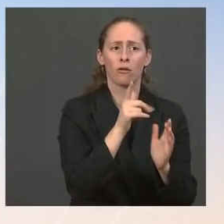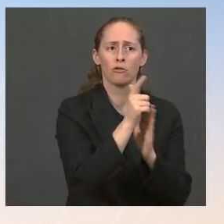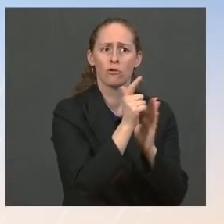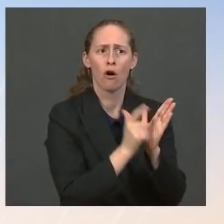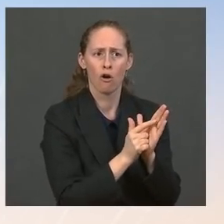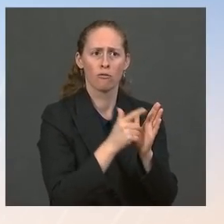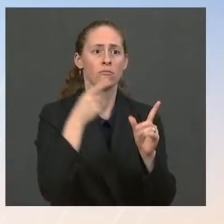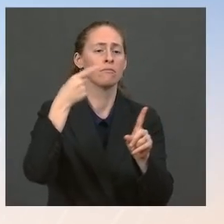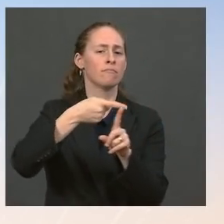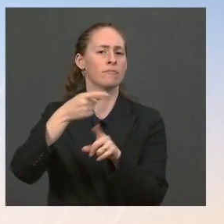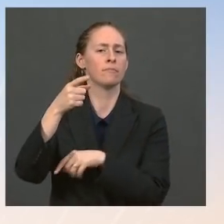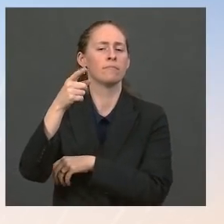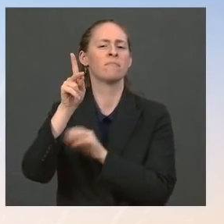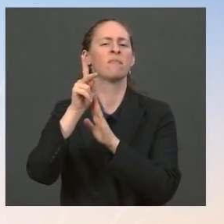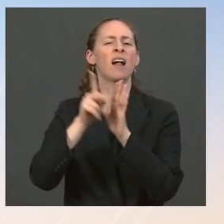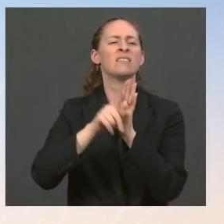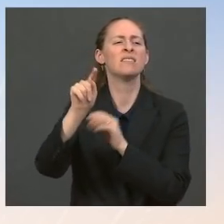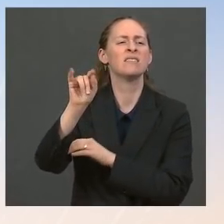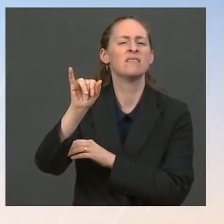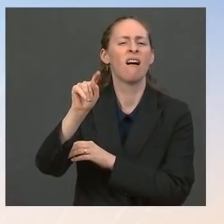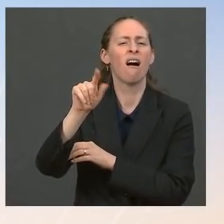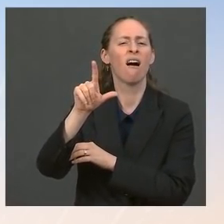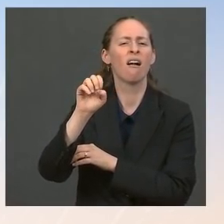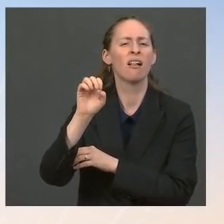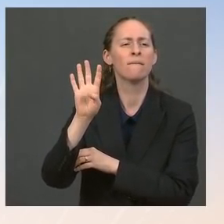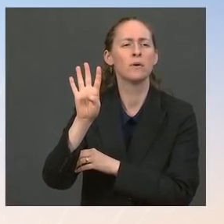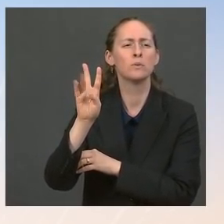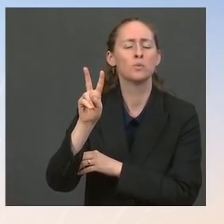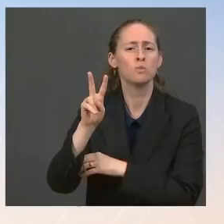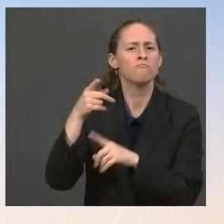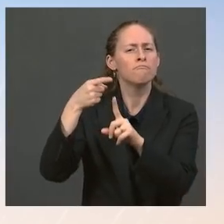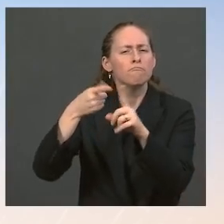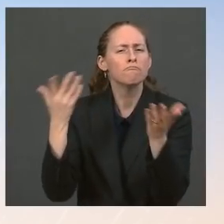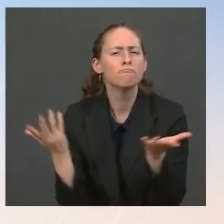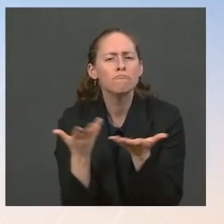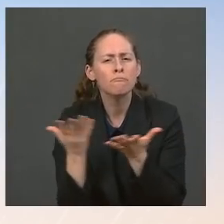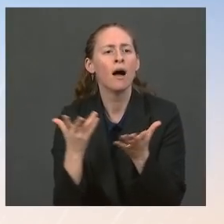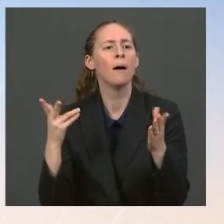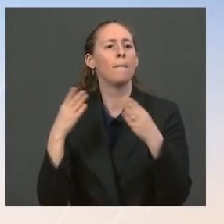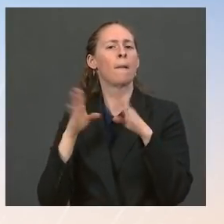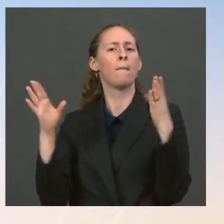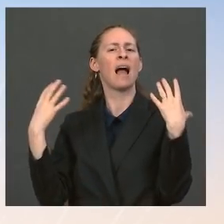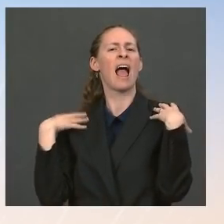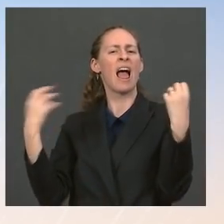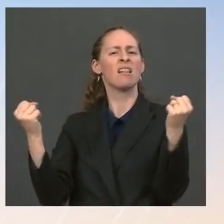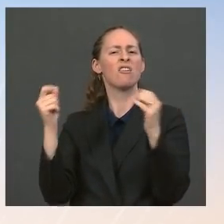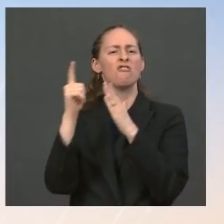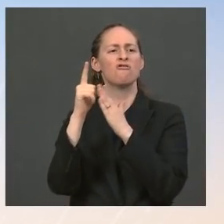Title 42 is a public health authority and not an immigration policy.